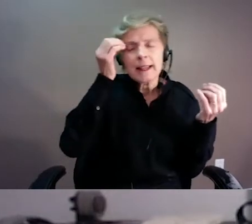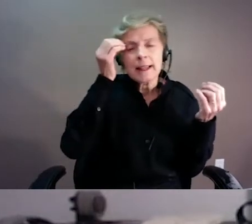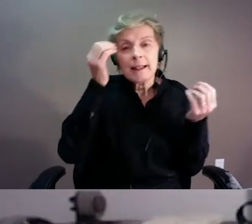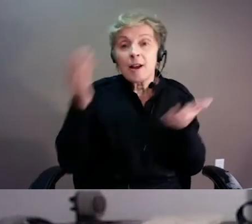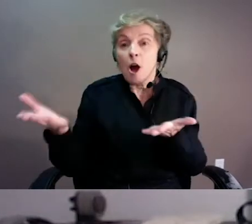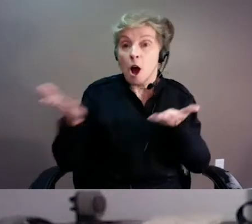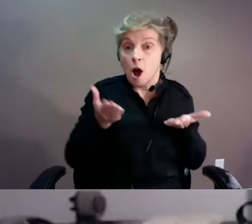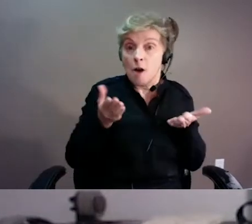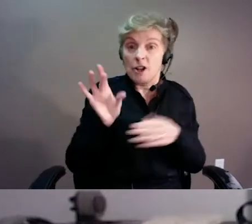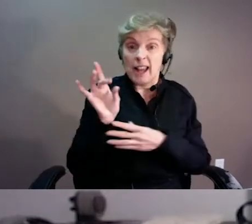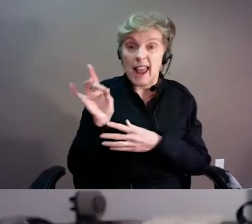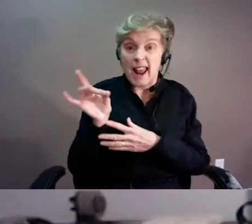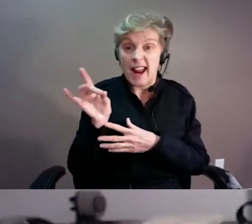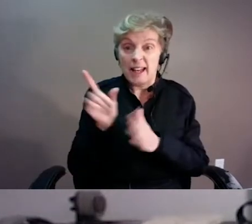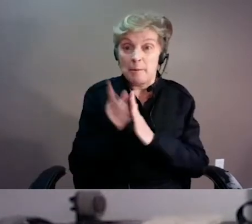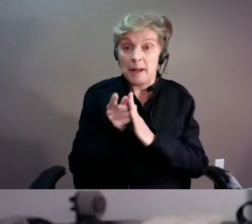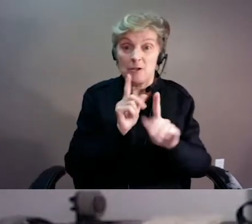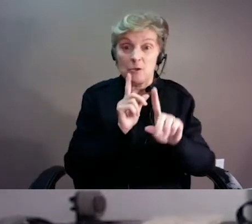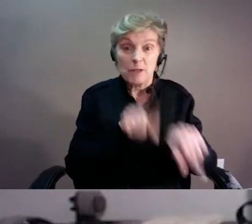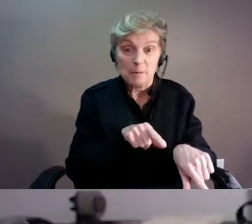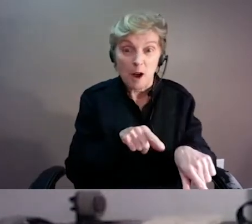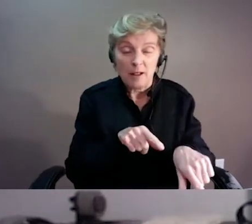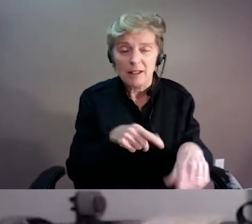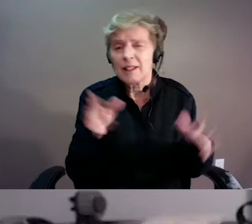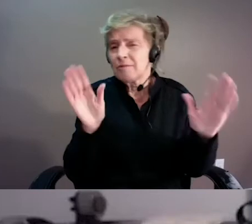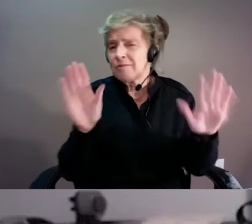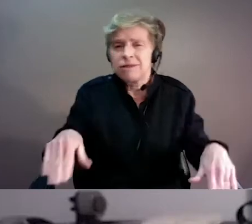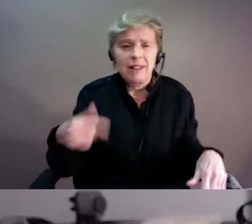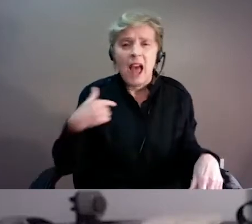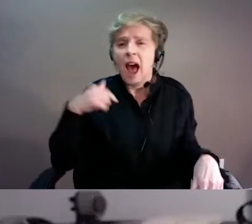a response, but you guys can listen to me any old time. You don't get to talk to Ambassador